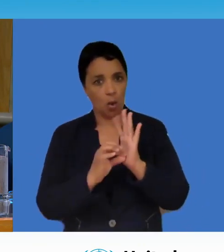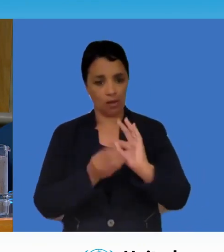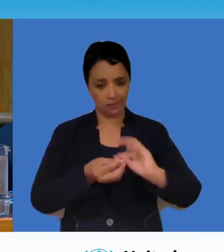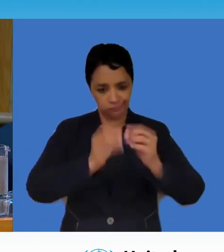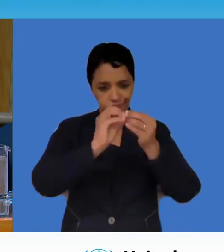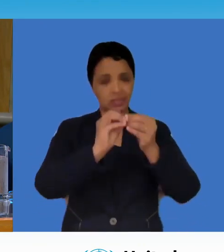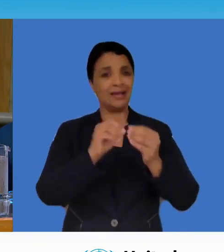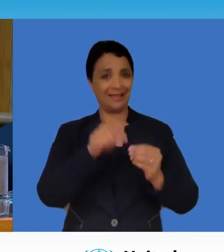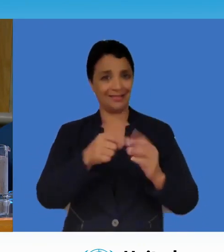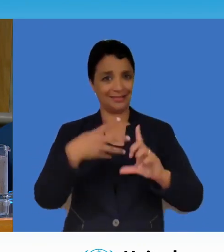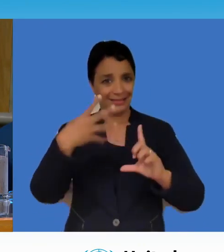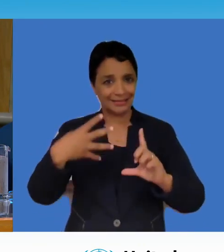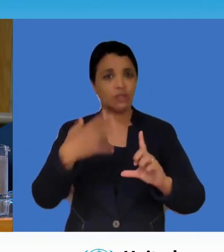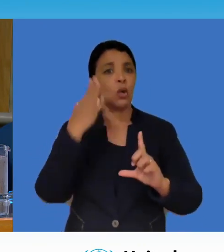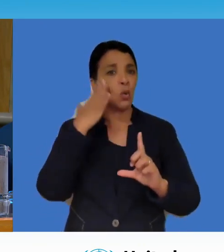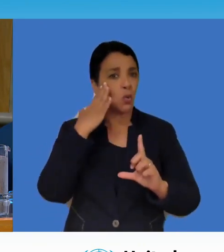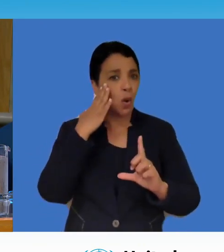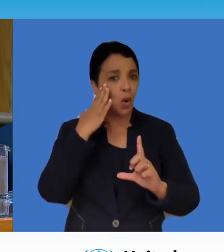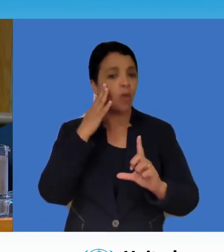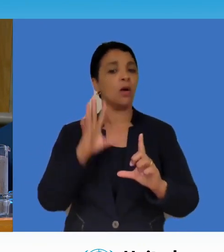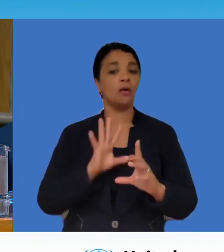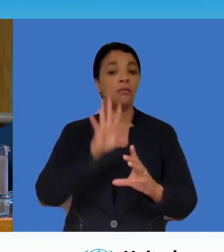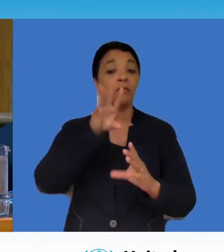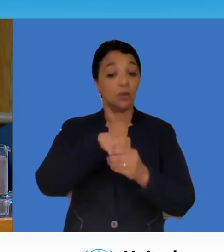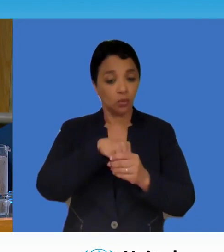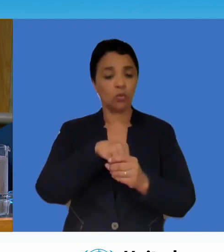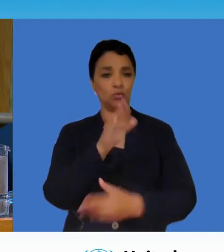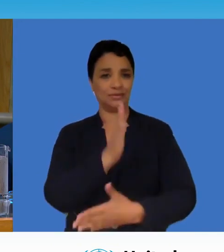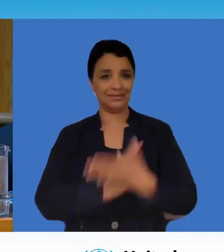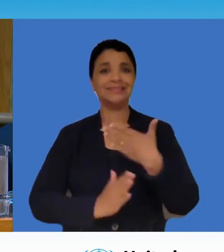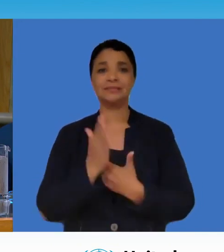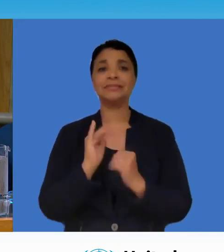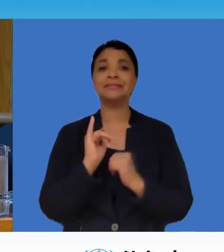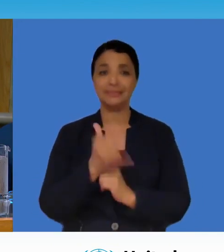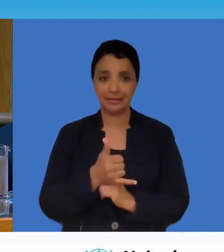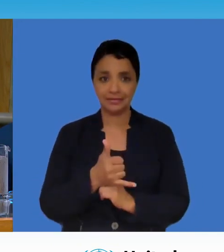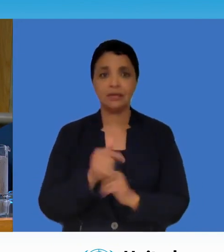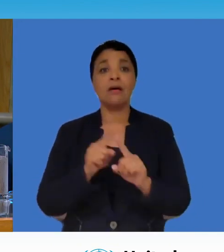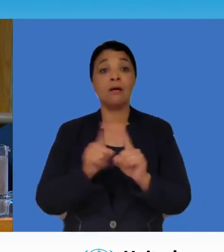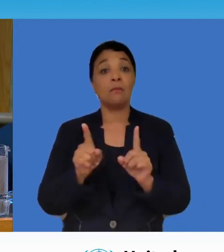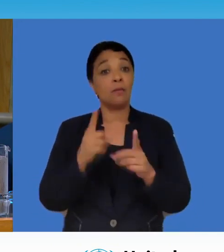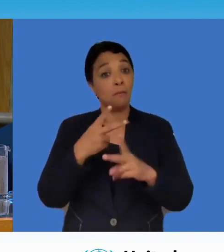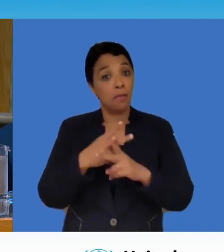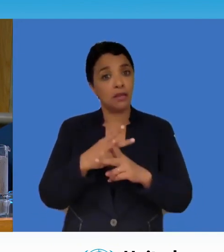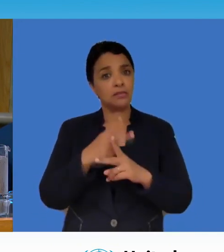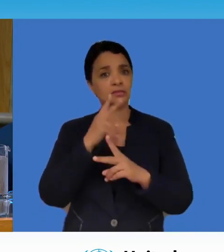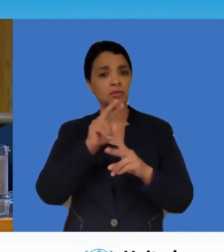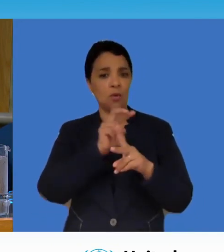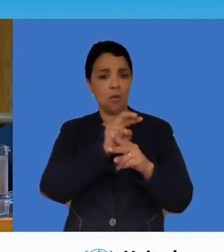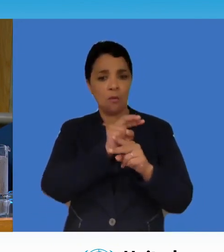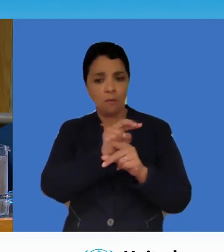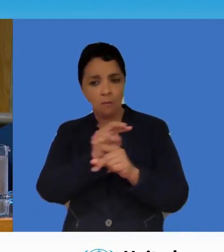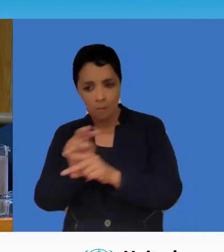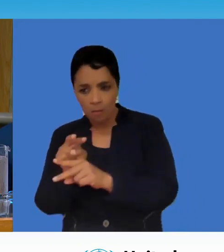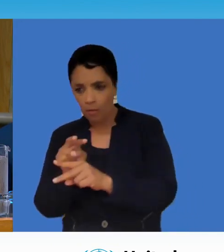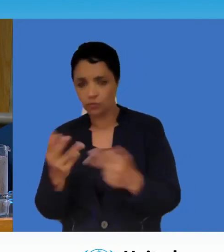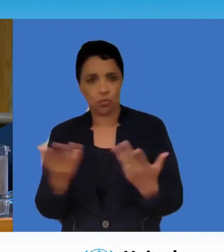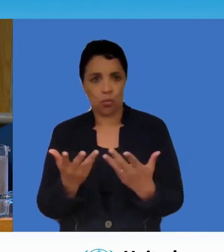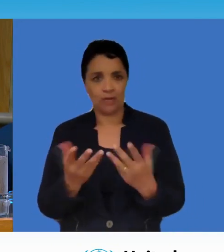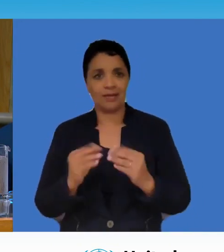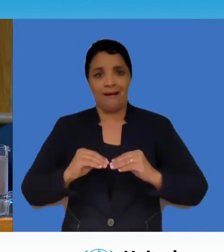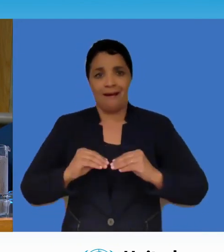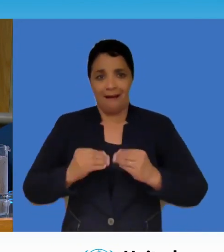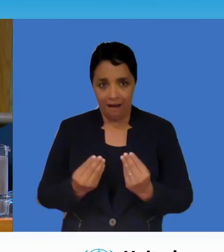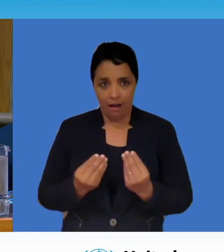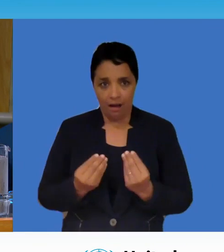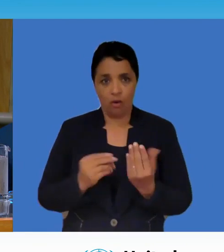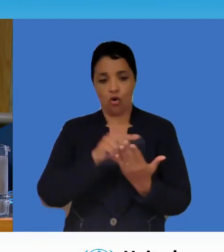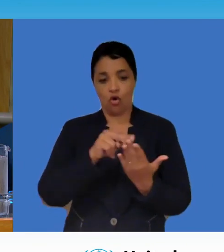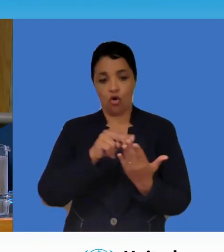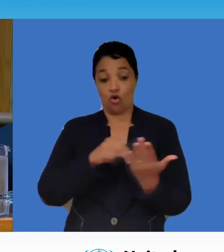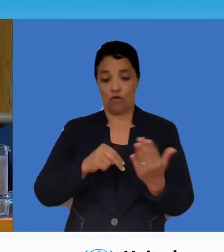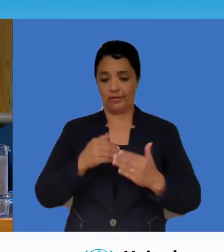um not only uh improve the inclusion of disability but mon also monitor the um the implementation of